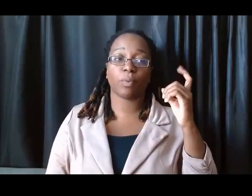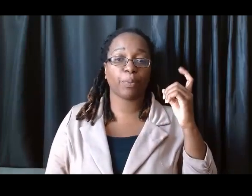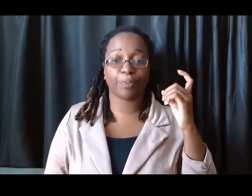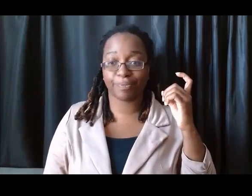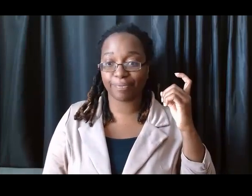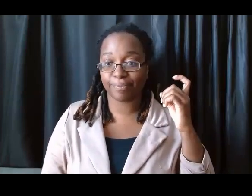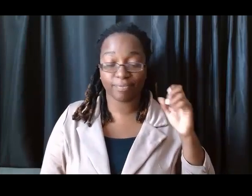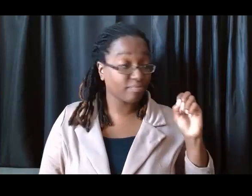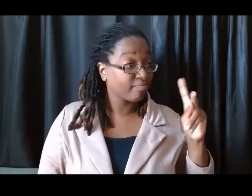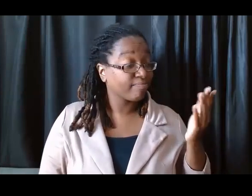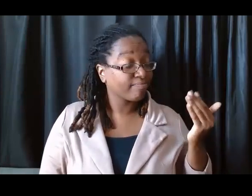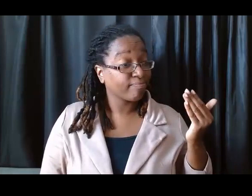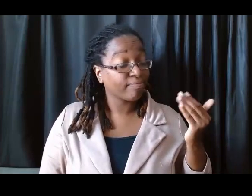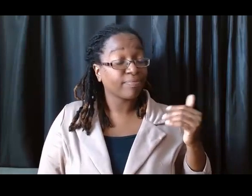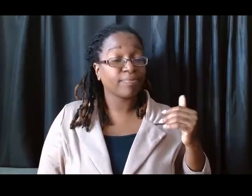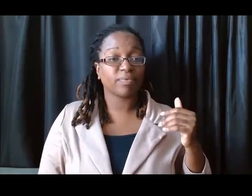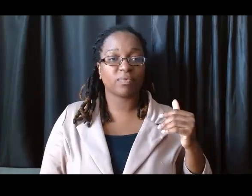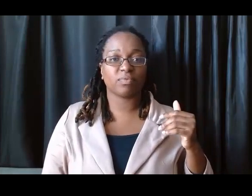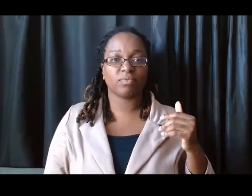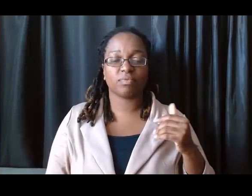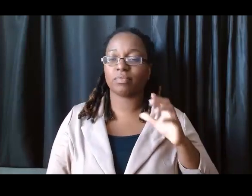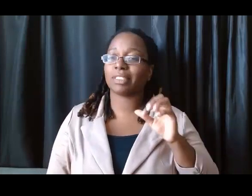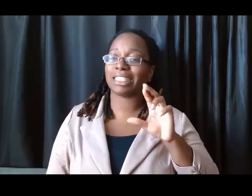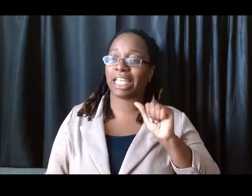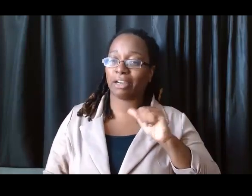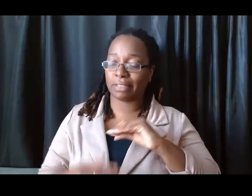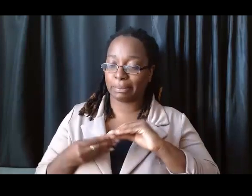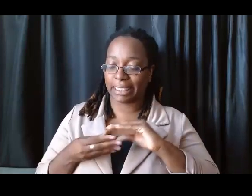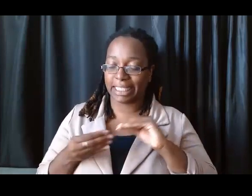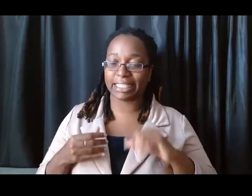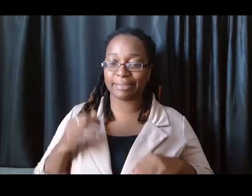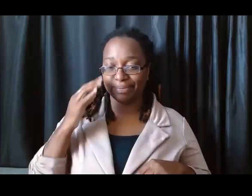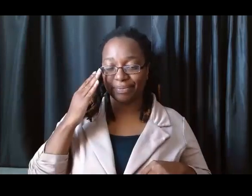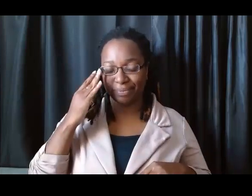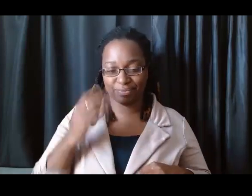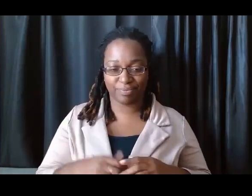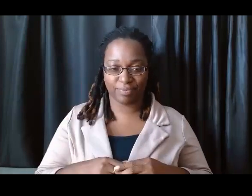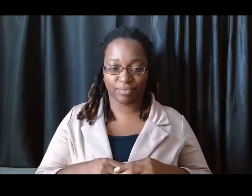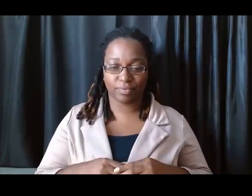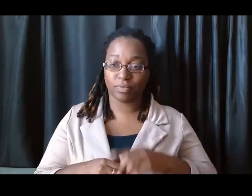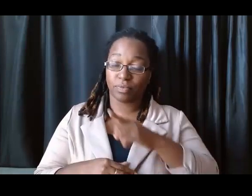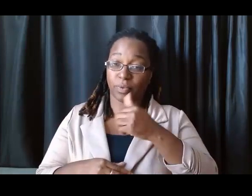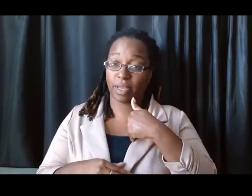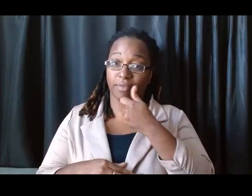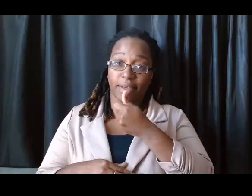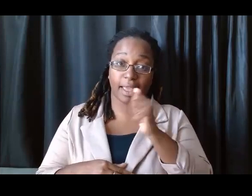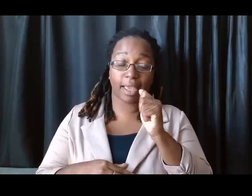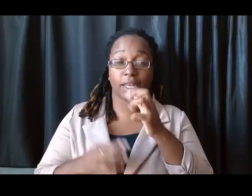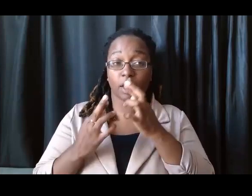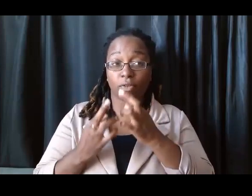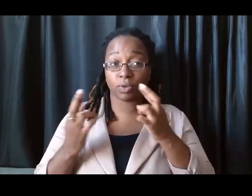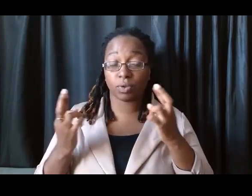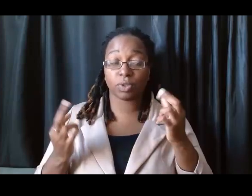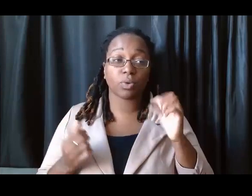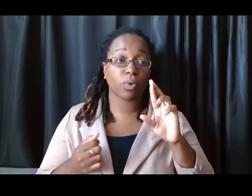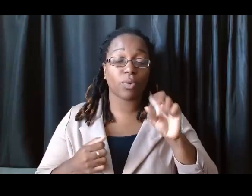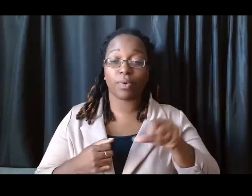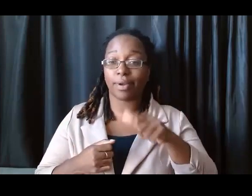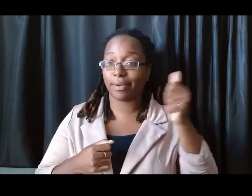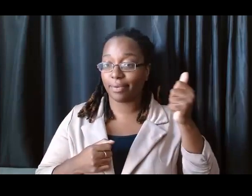Sorry. This is Ciara speaking. Do you have any resources or any information on